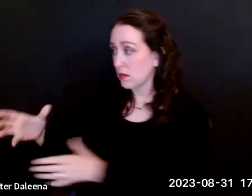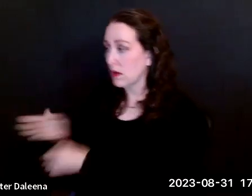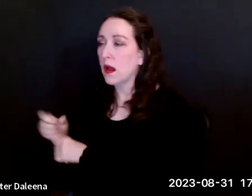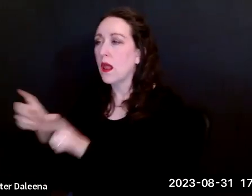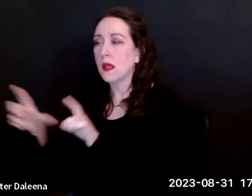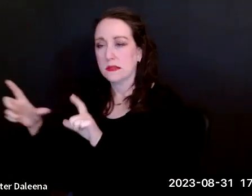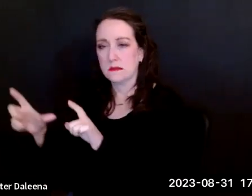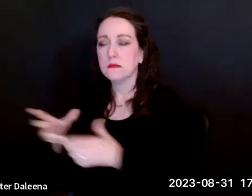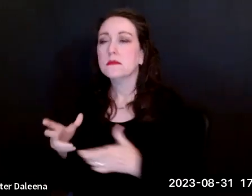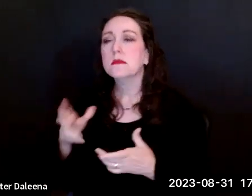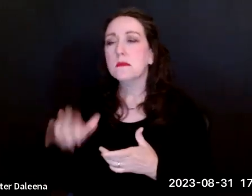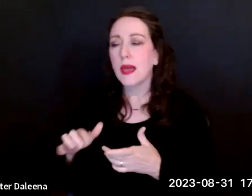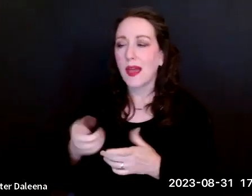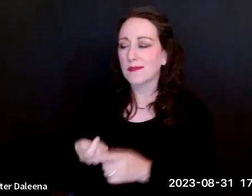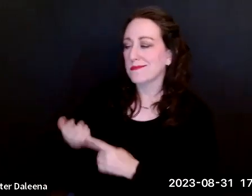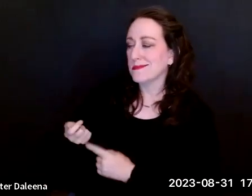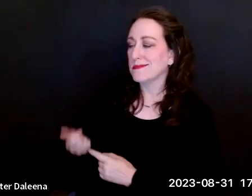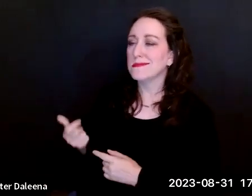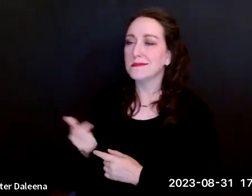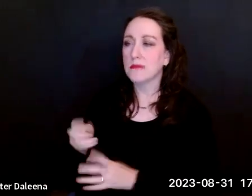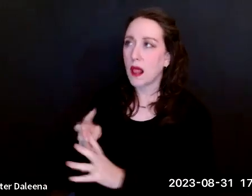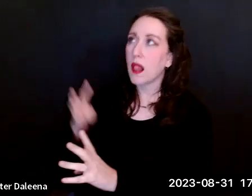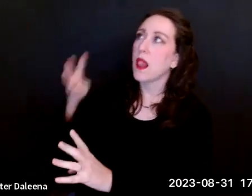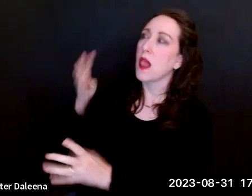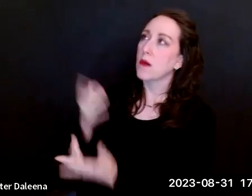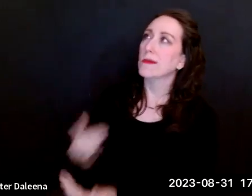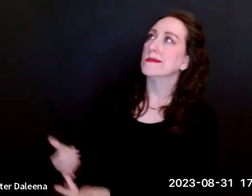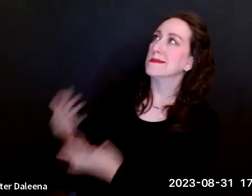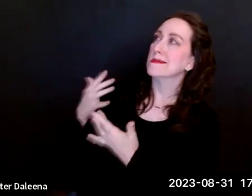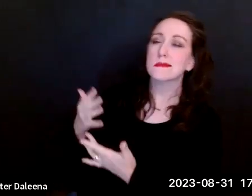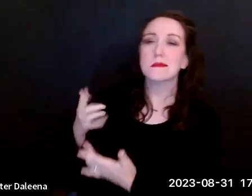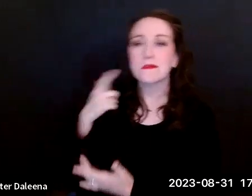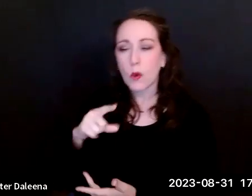eliminated our backlog of folks who are waiting to have their applications reviewed by the board